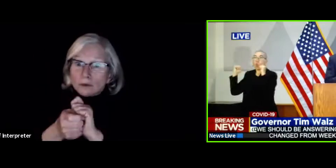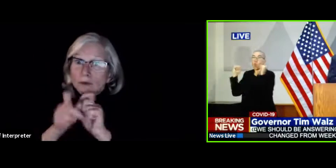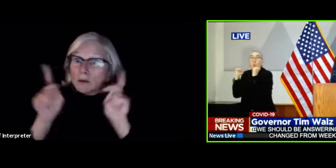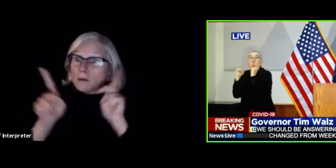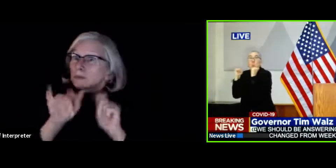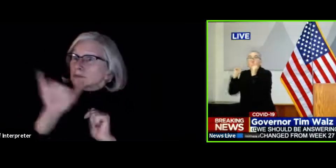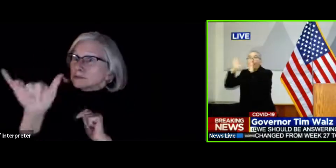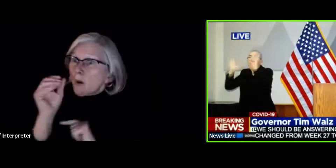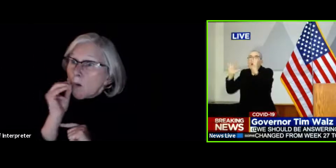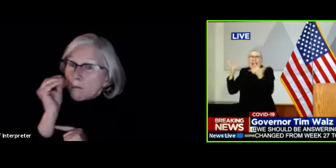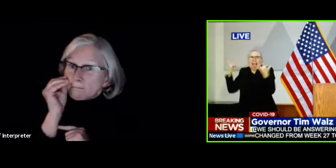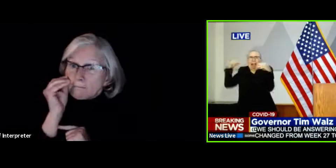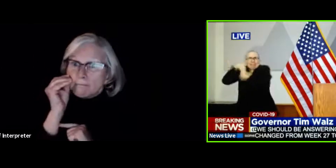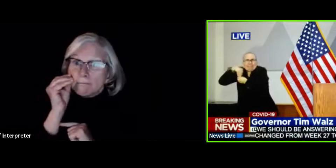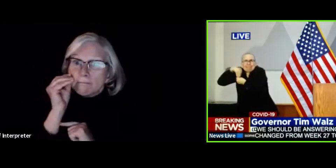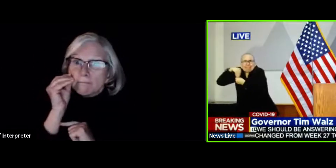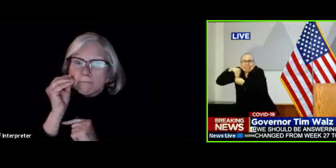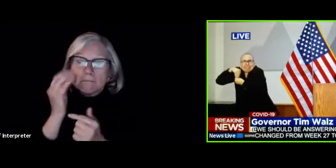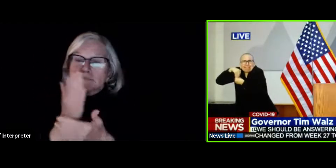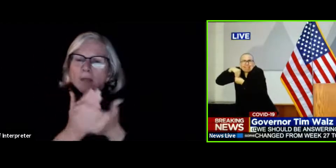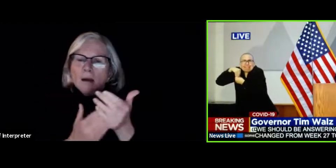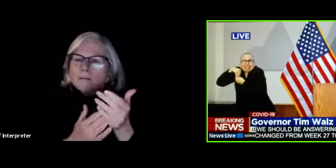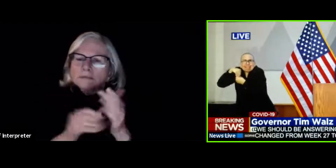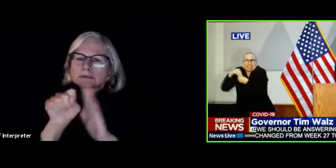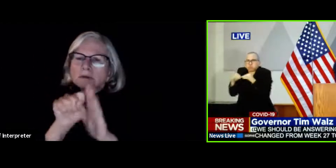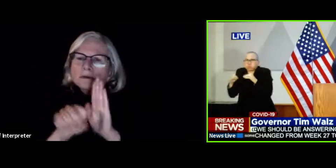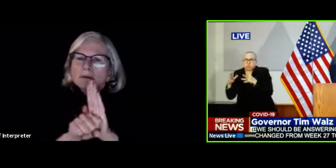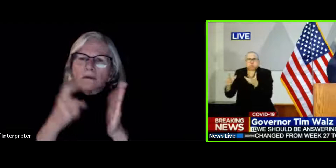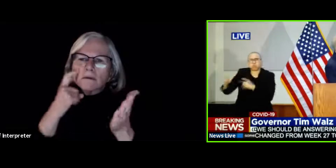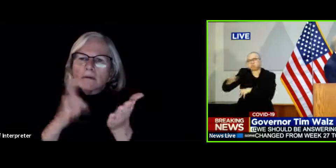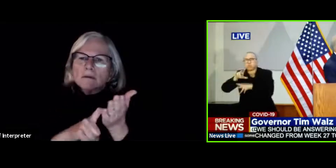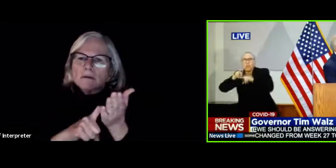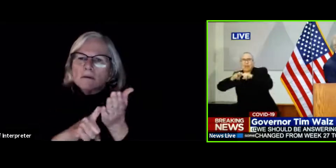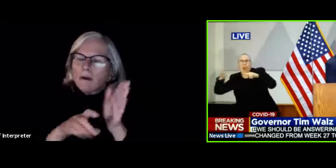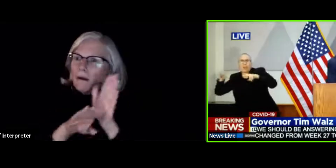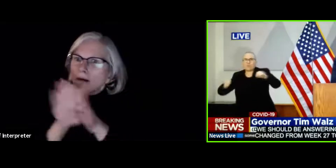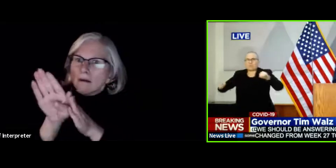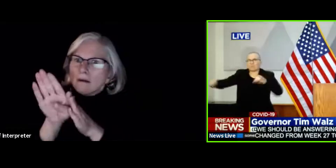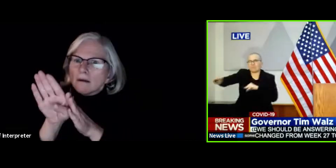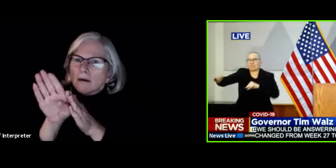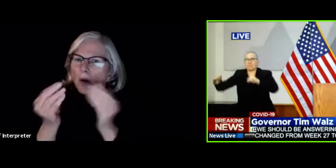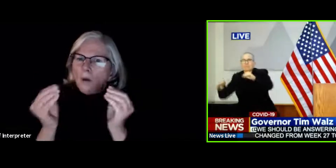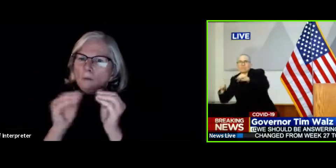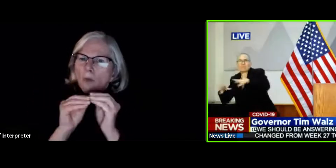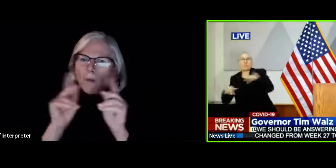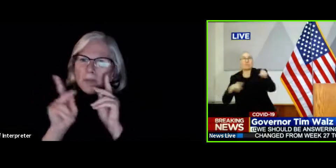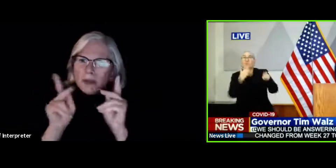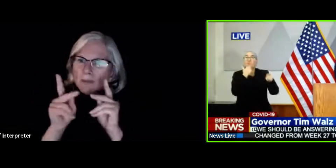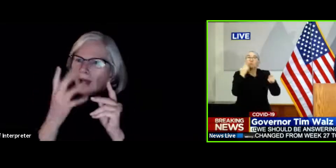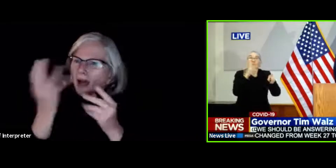SKYROCKET, MOBILITY AMONGST MINNESOTANS STARTED TO INCREASE SO THERE ARE THINGS WE CAN LOOK AT TO SHOW WHAT WAS THERE, WHAT CHANGED